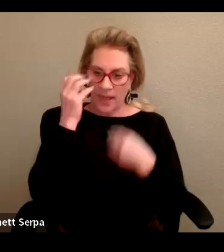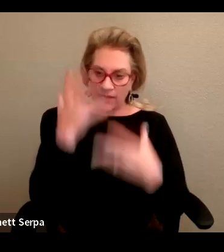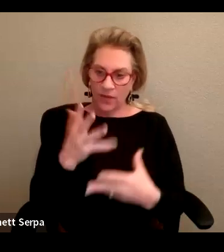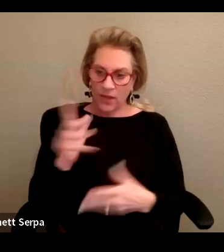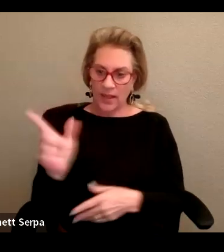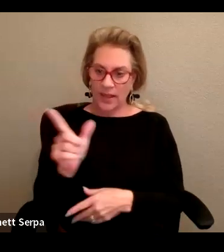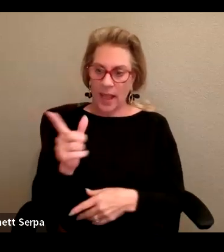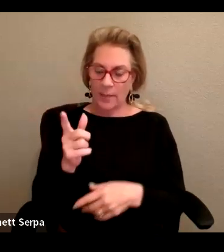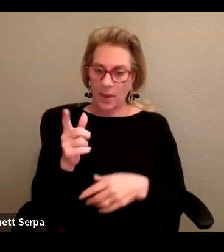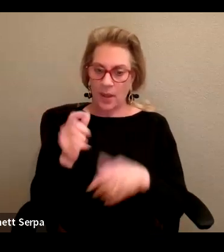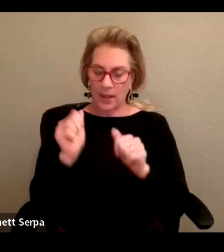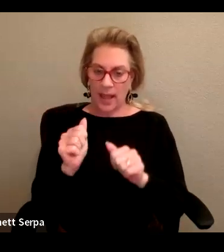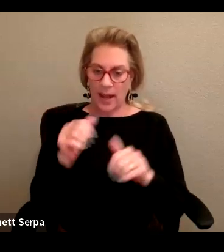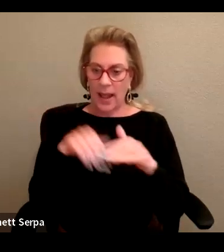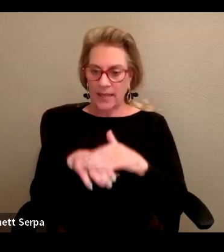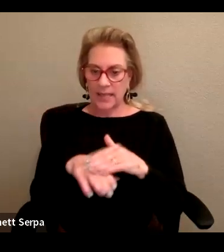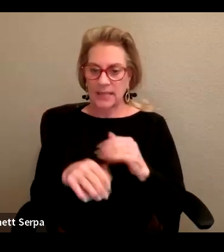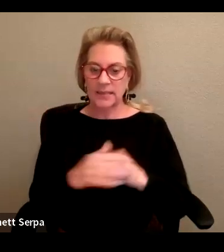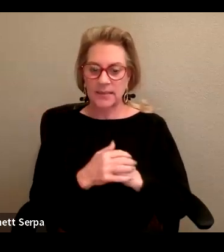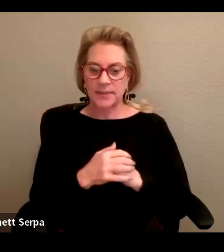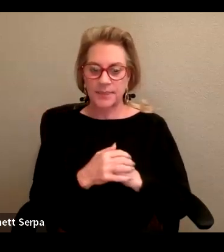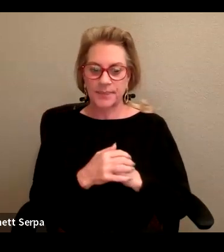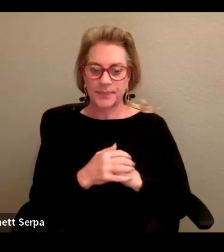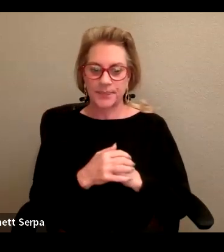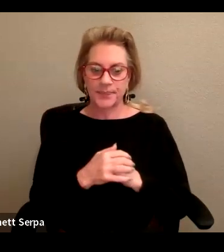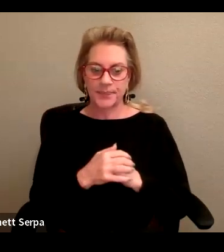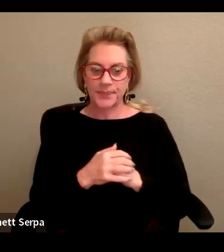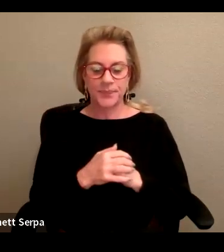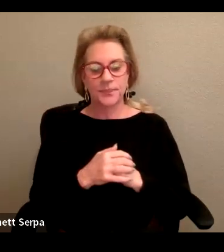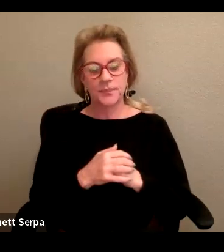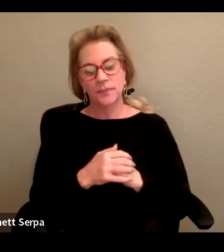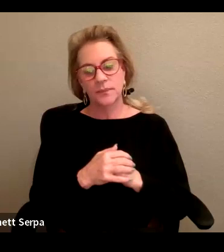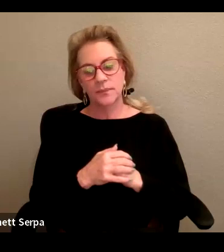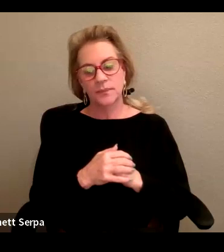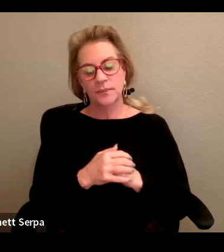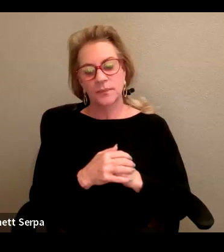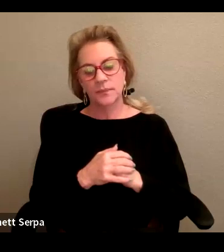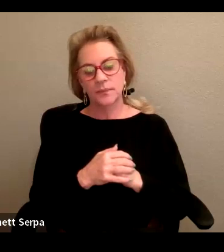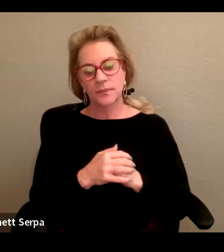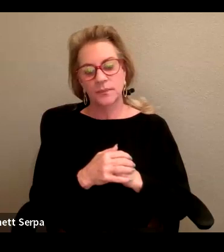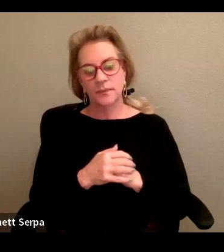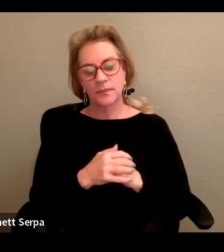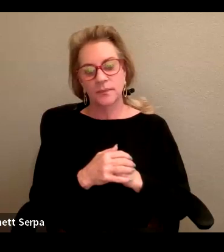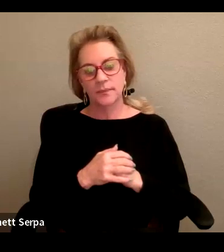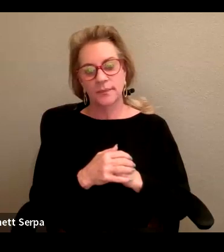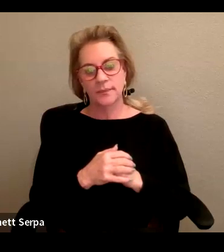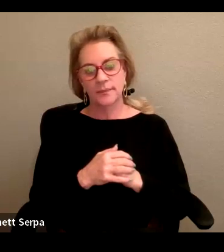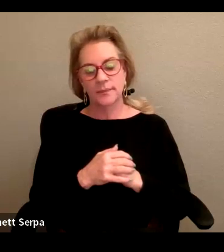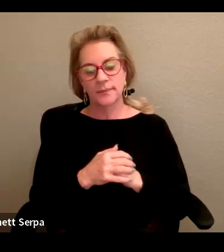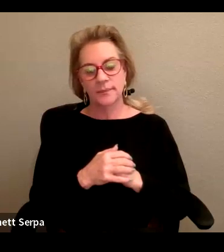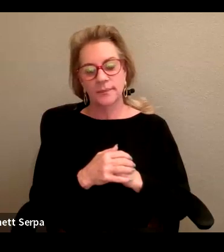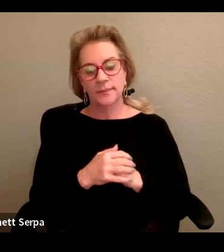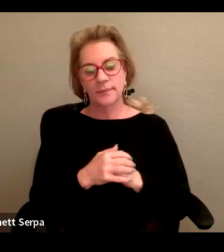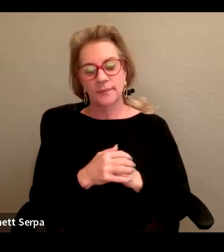possess the healthcare guide